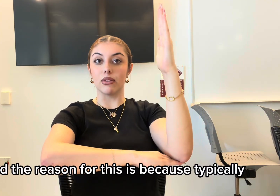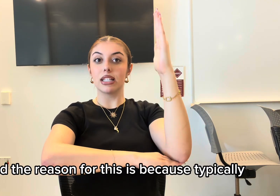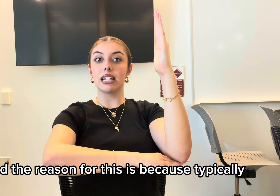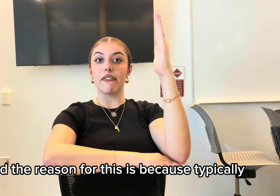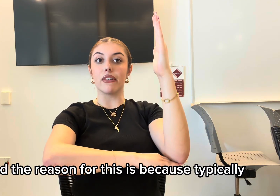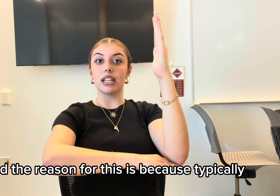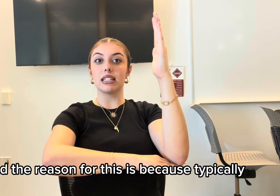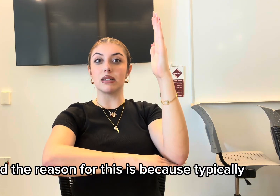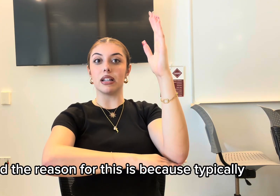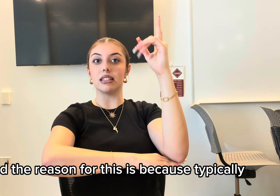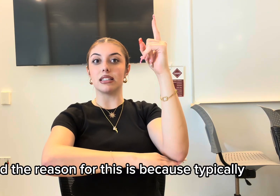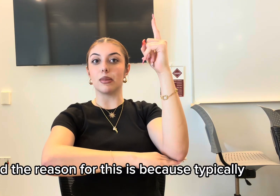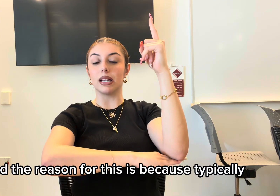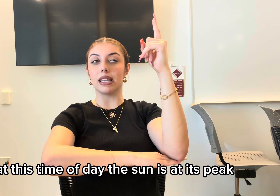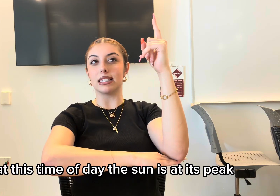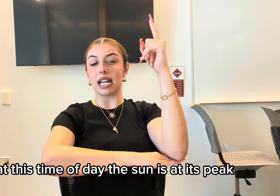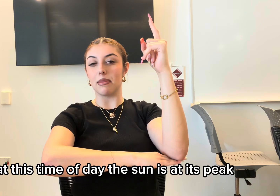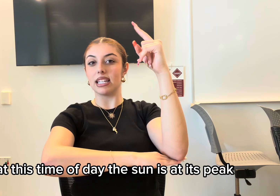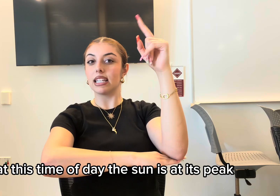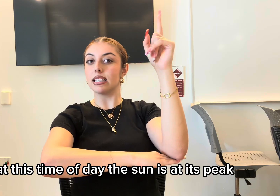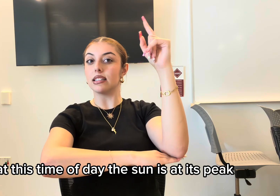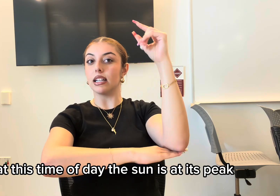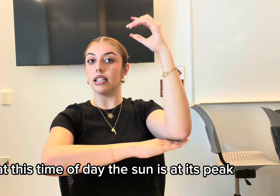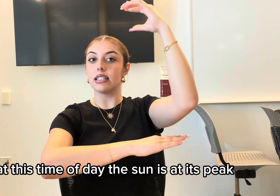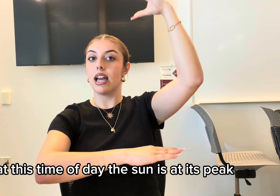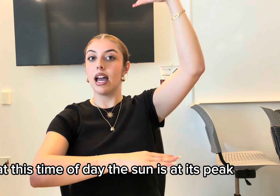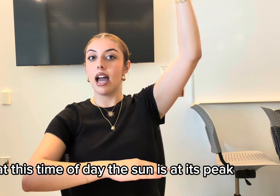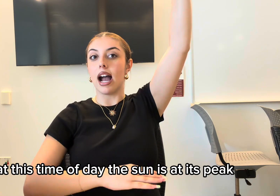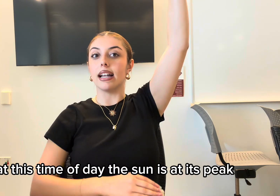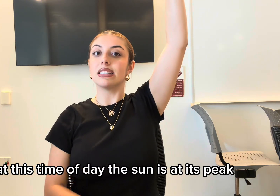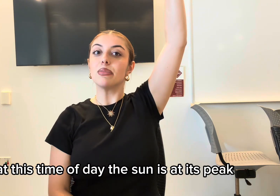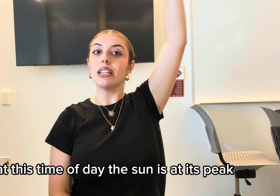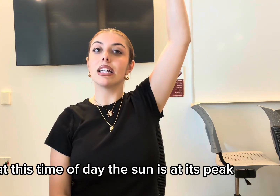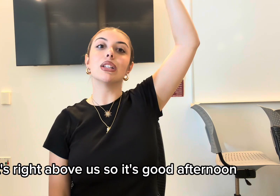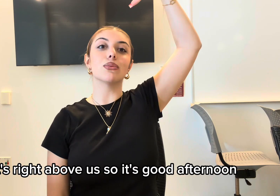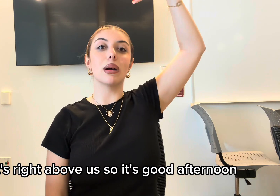the reason for this is because typically at this time of day, the sun is at its peak. It's right